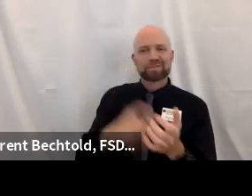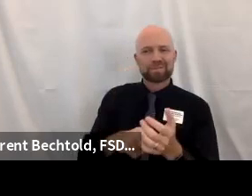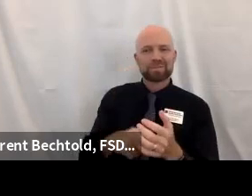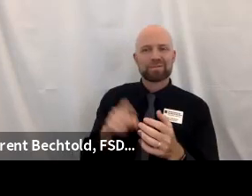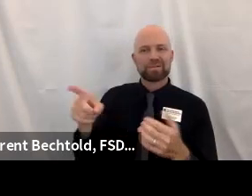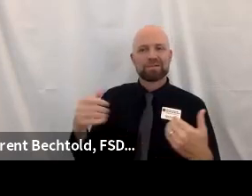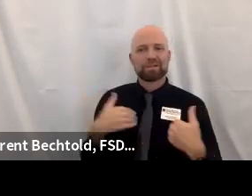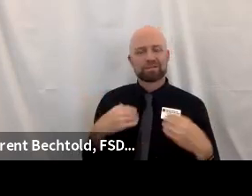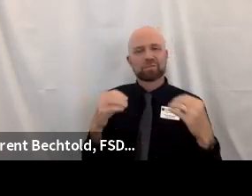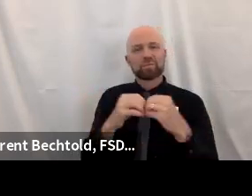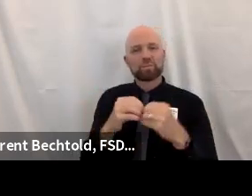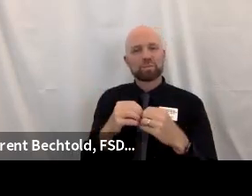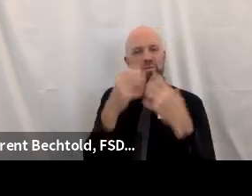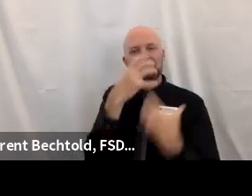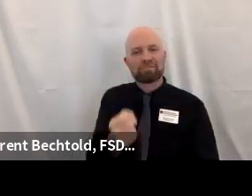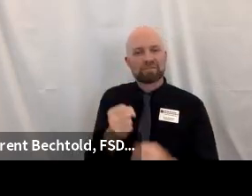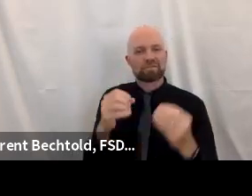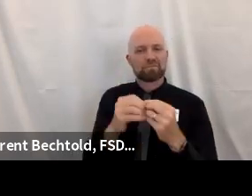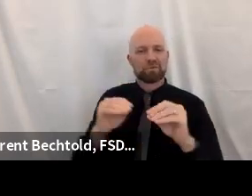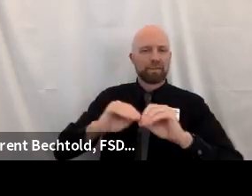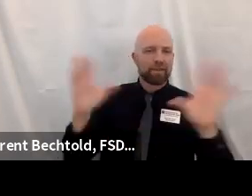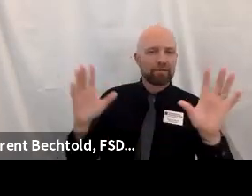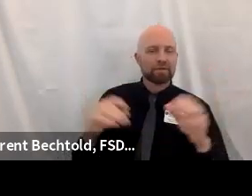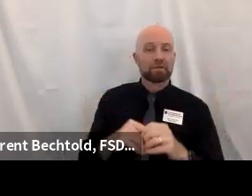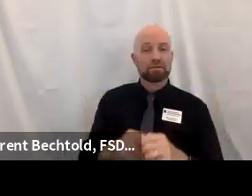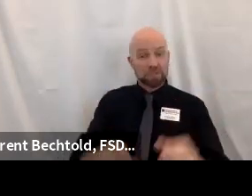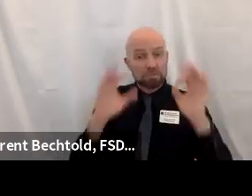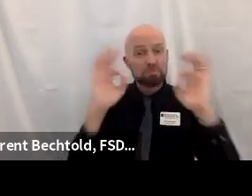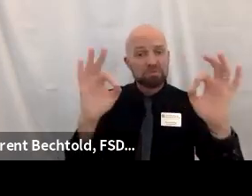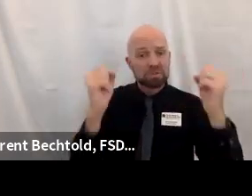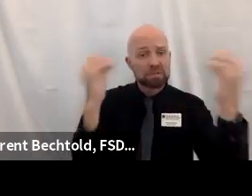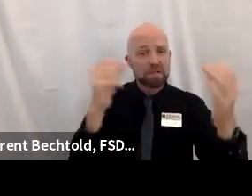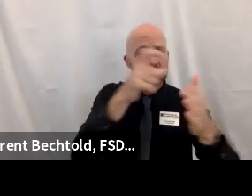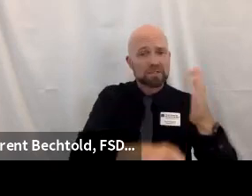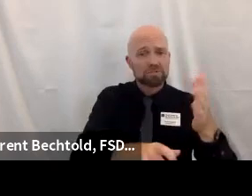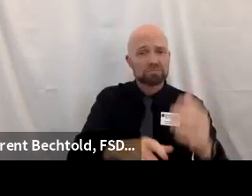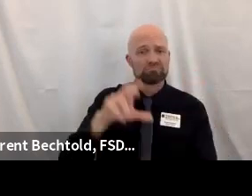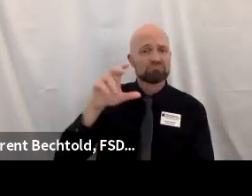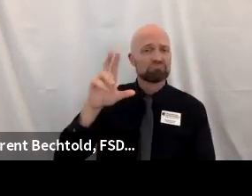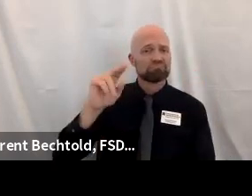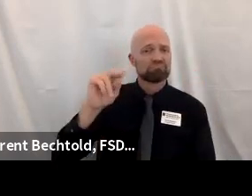for fame anymore. He had more confidence, you could see, he had more clarity, it wasn't